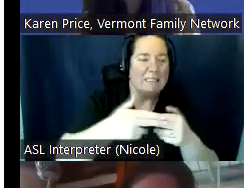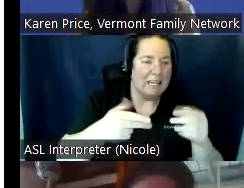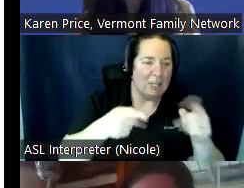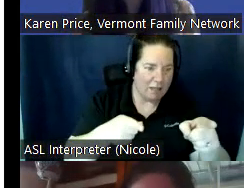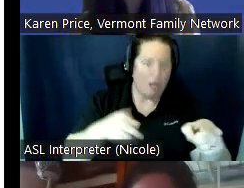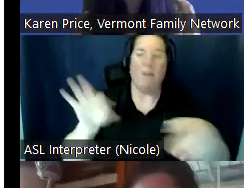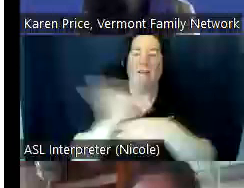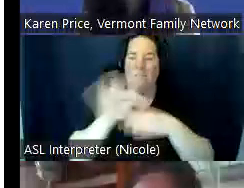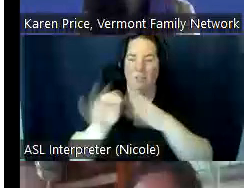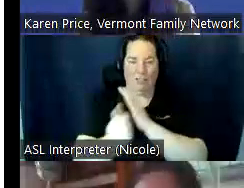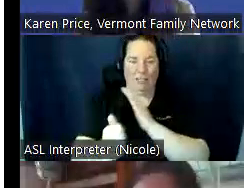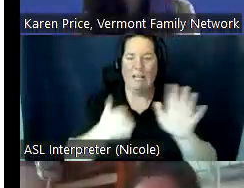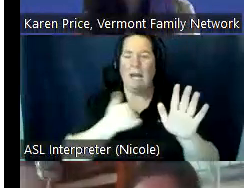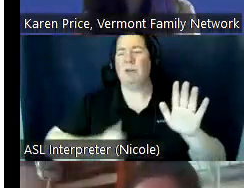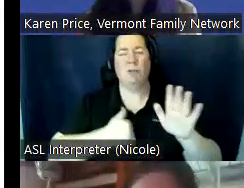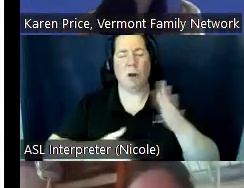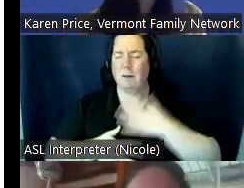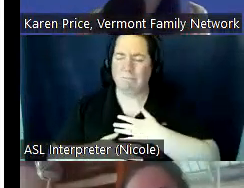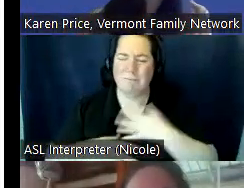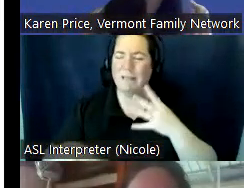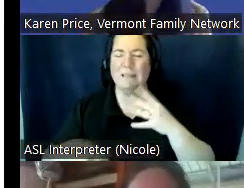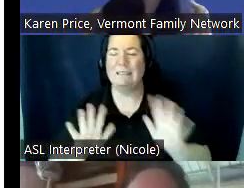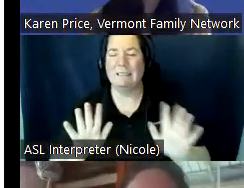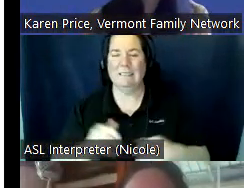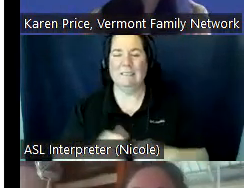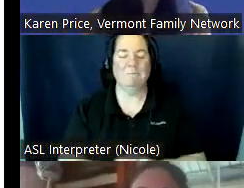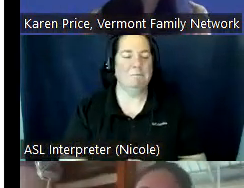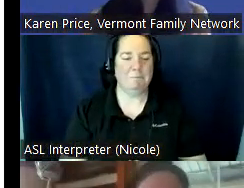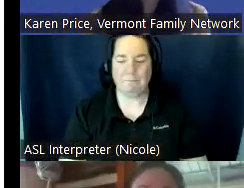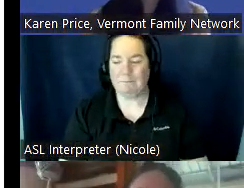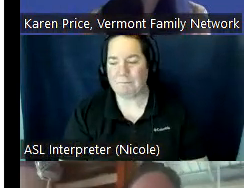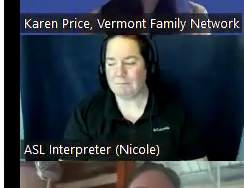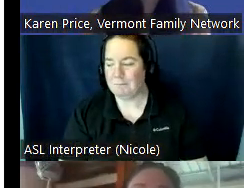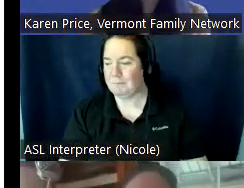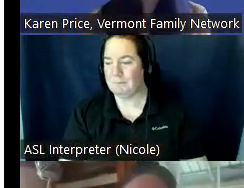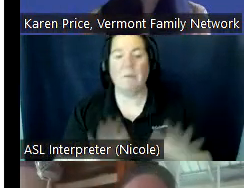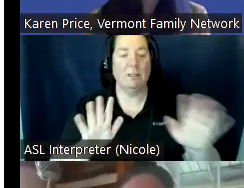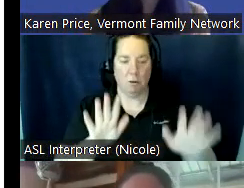have 'next slide' in my notes, so sorry. But just for reference, the newness here